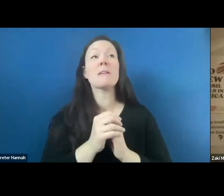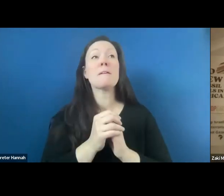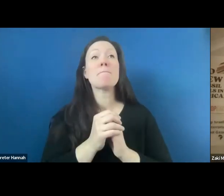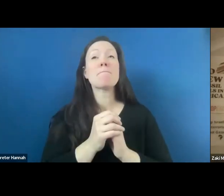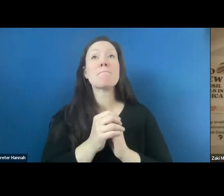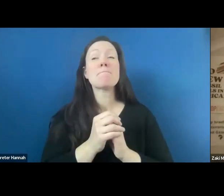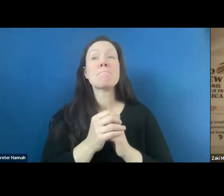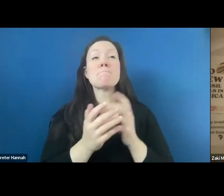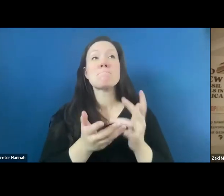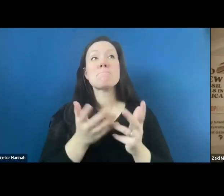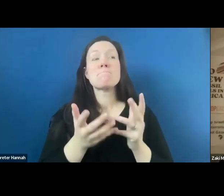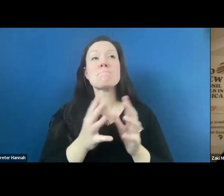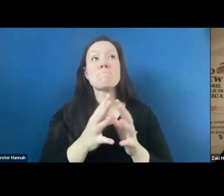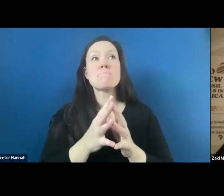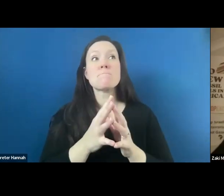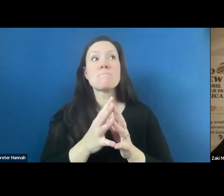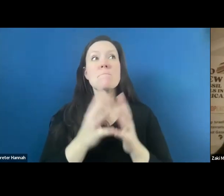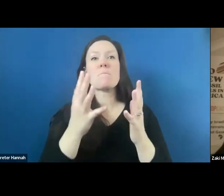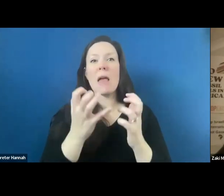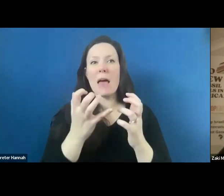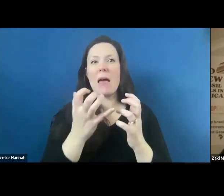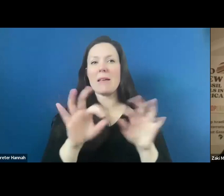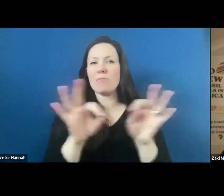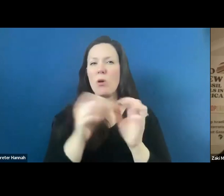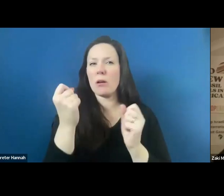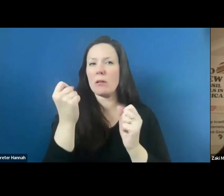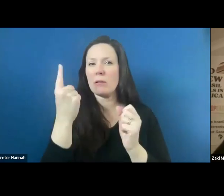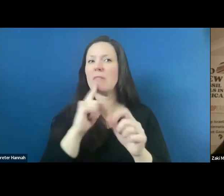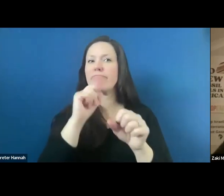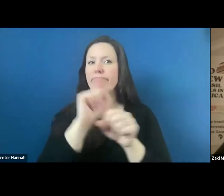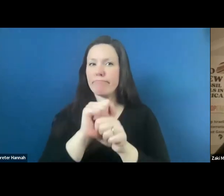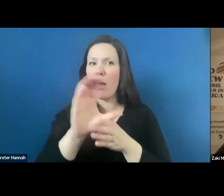the very real implications of war and militarism